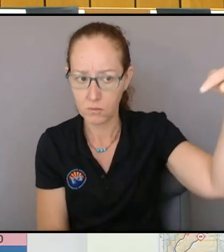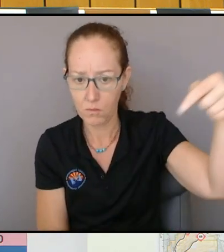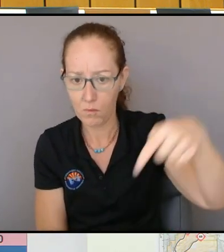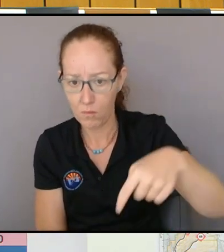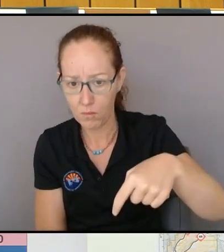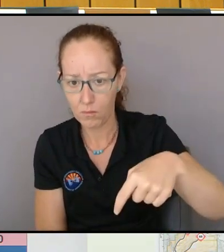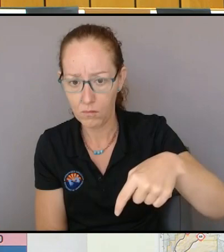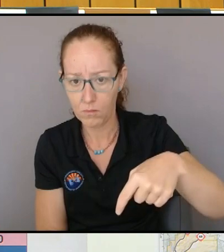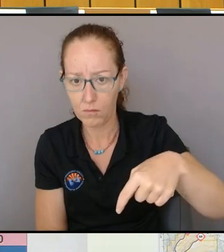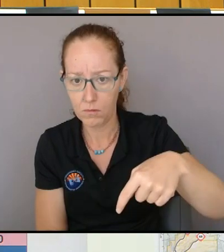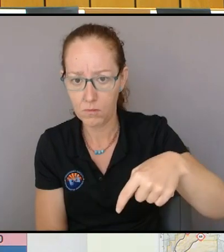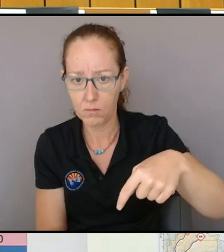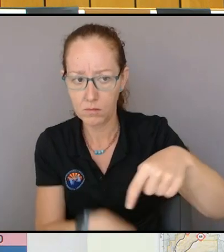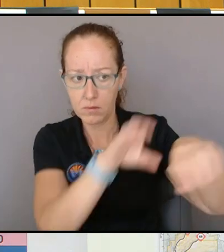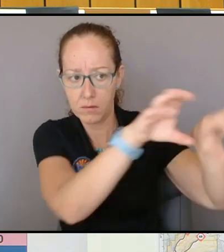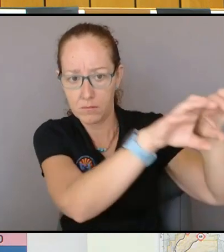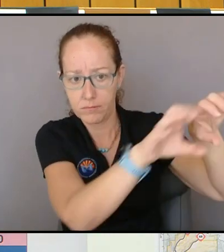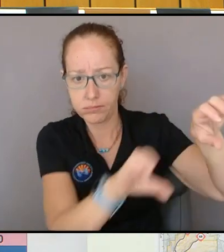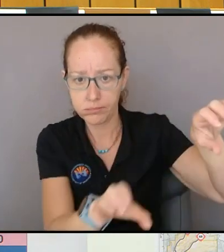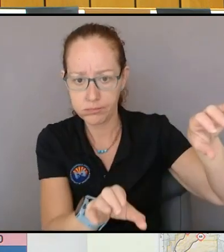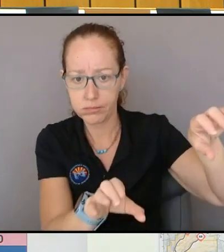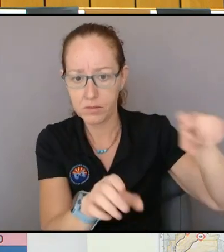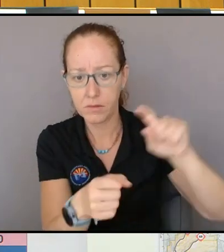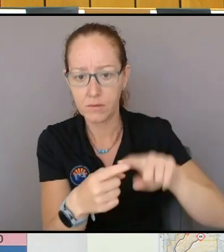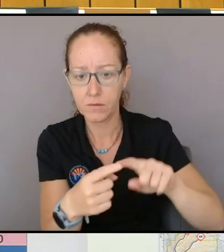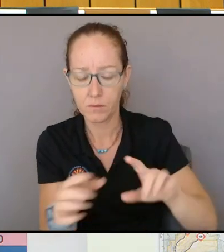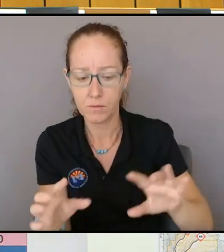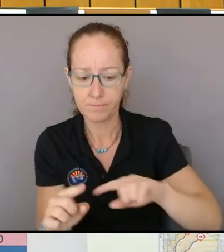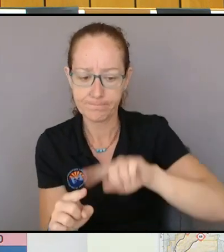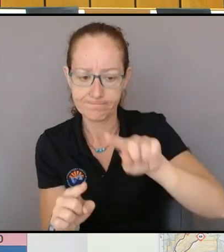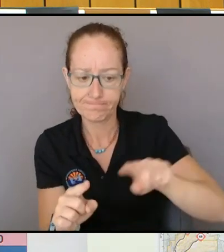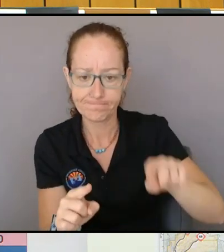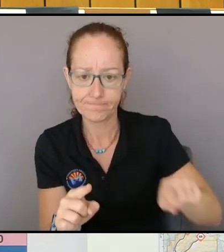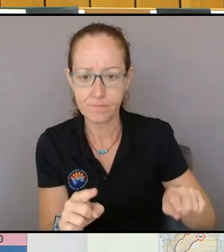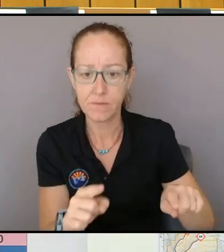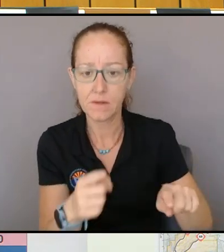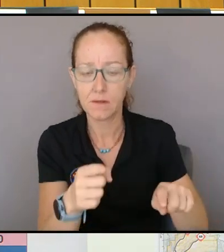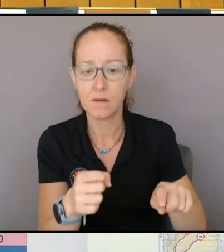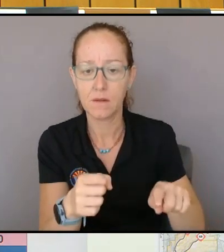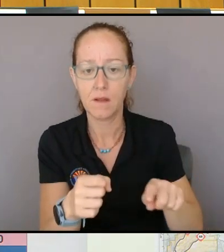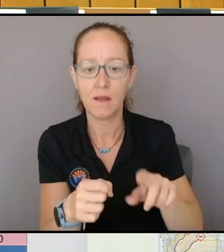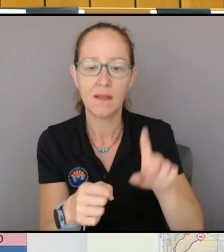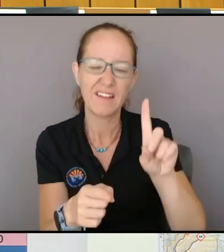Division Kilo, west of Chacon. Or, whether they'll keep going and then we've already got this dozer line in,